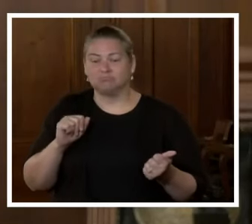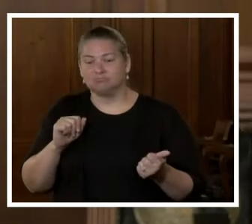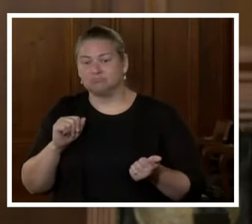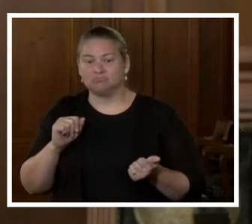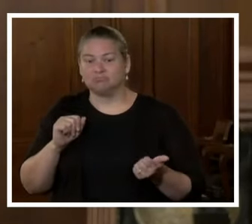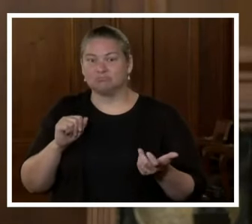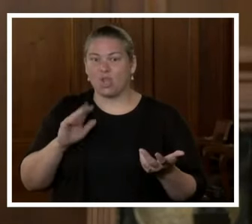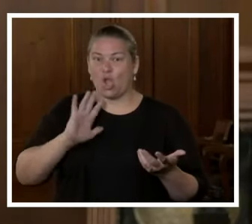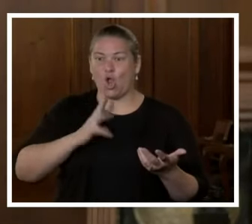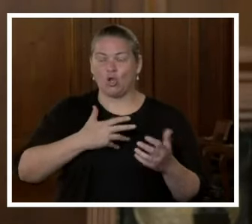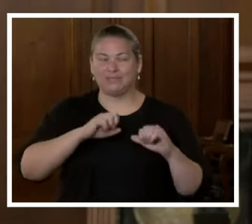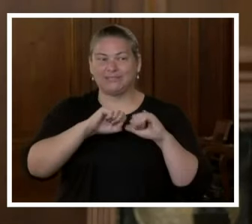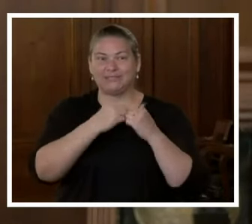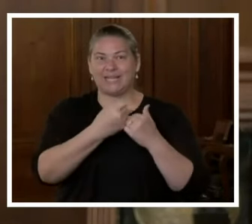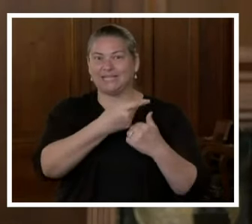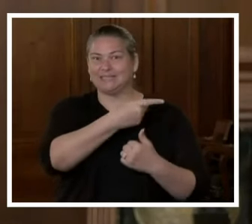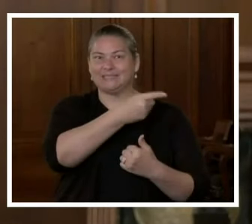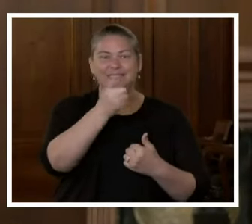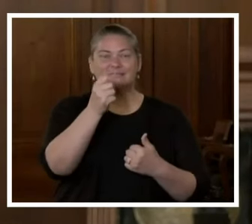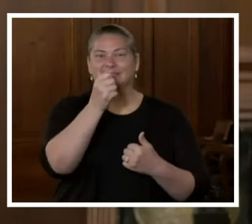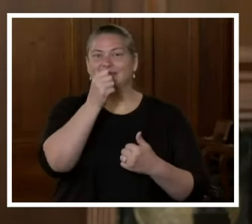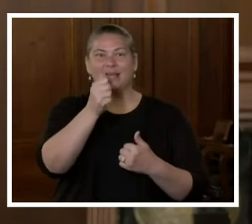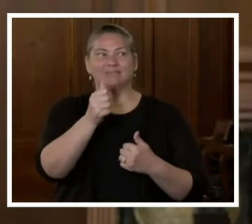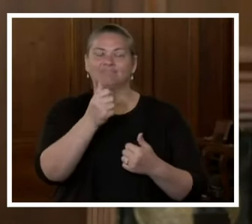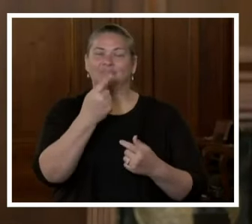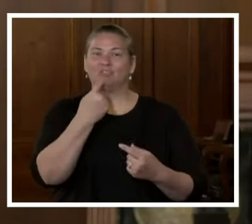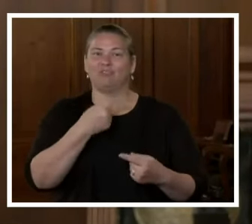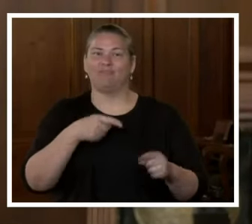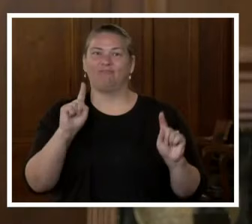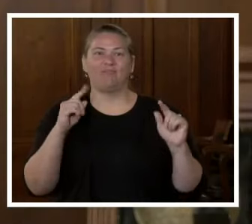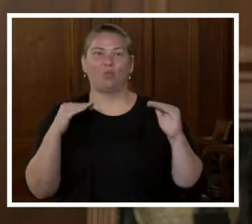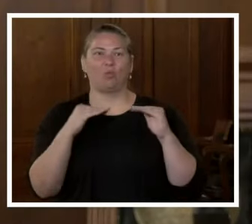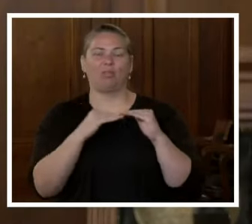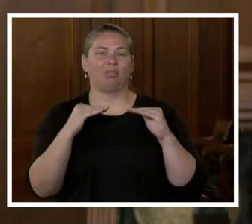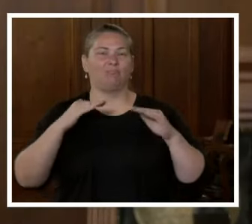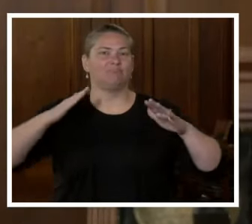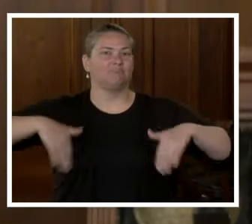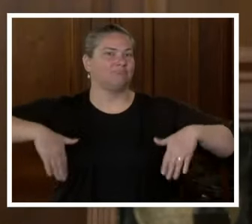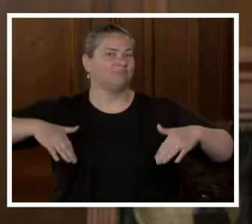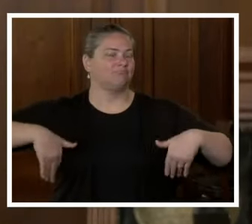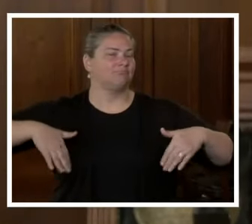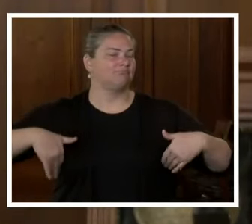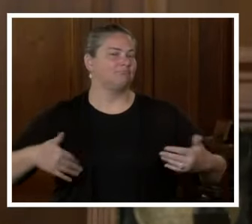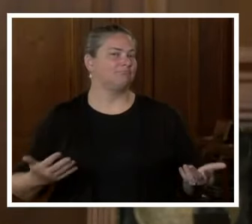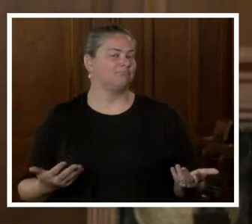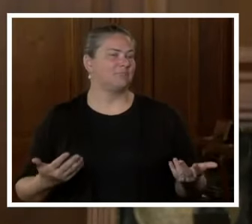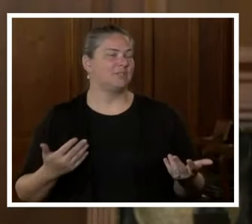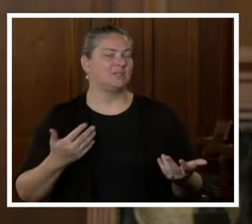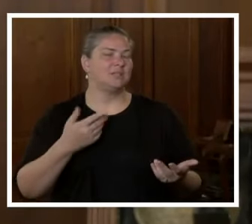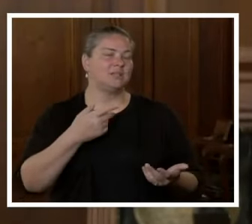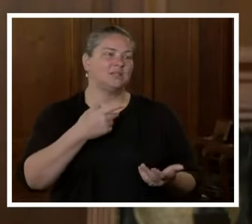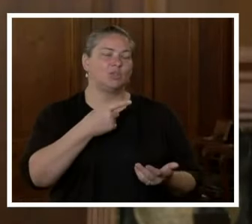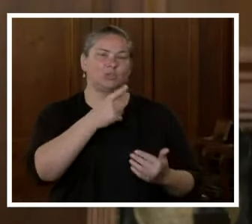MAYBE IT'S FINALLY LIVING UP TO SOME OF THE THINGS THAT OUR